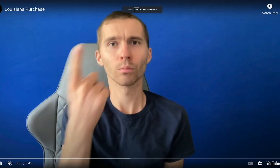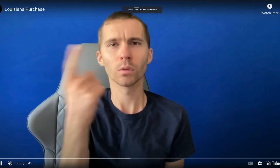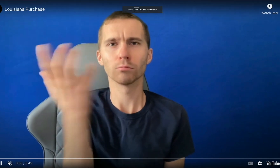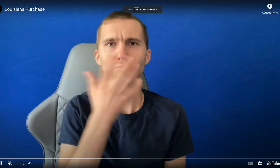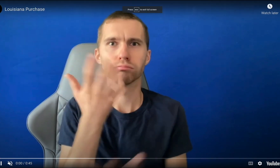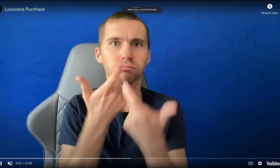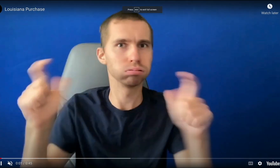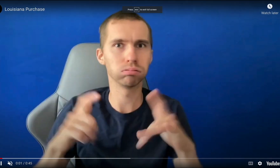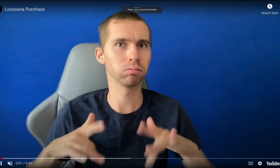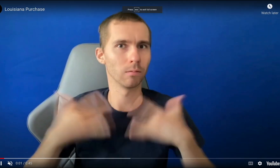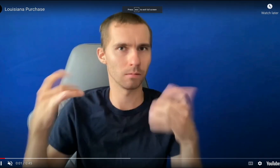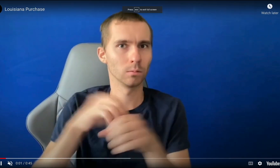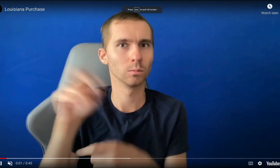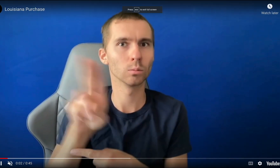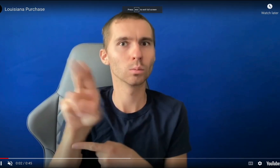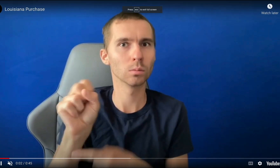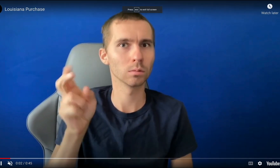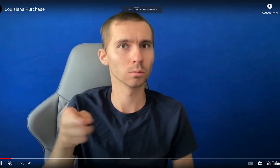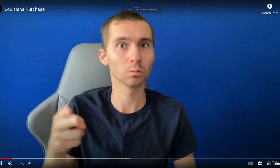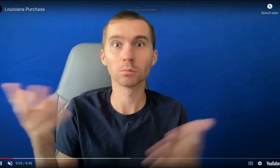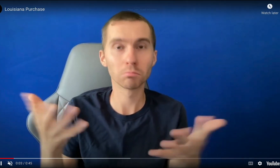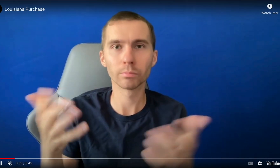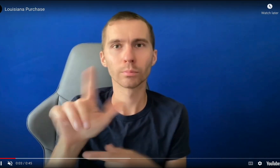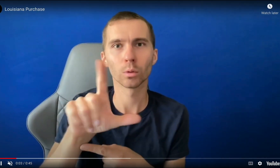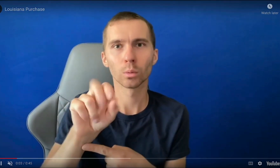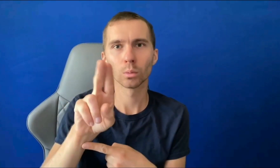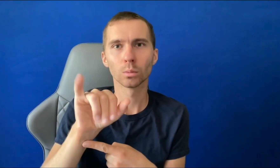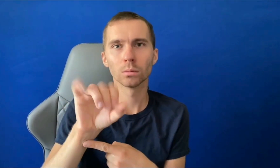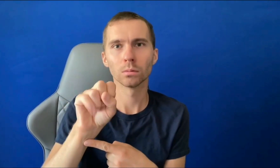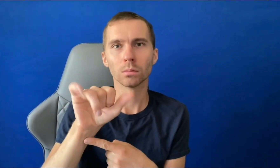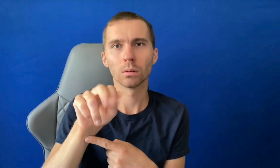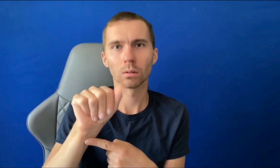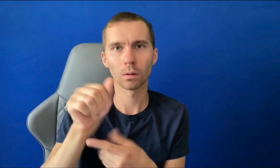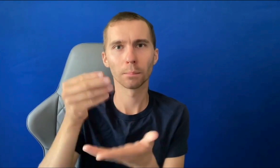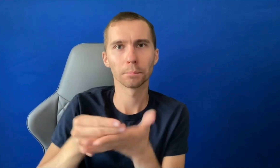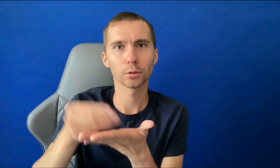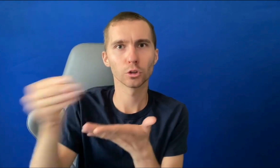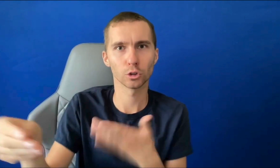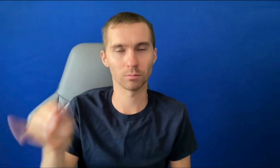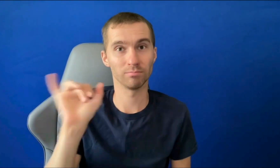A major event in U.S. history is called the Louisiana Purchase.